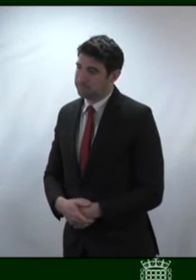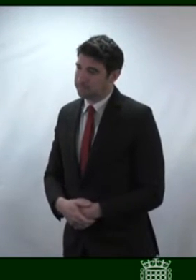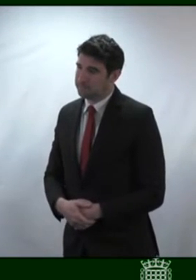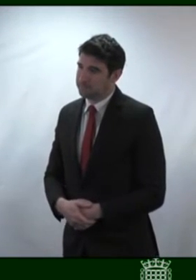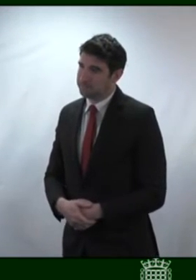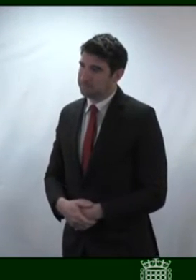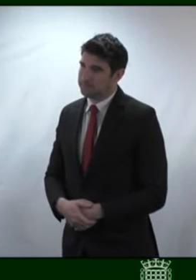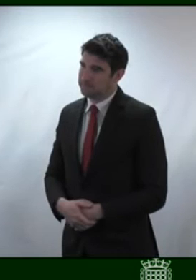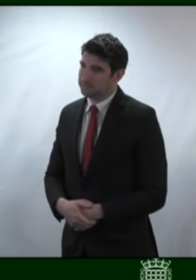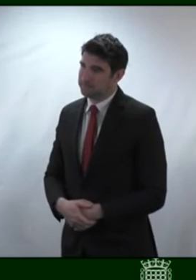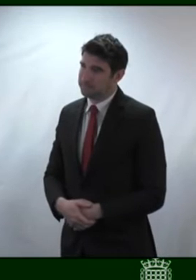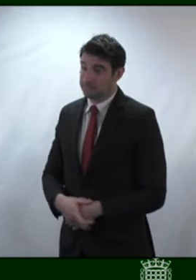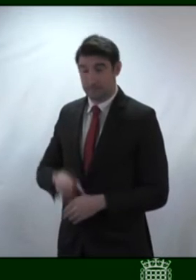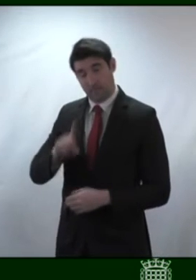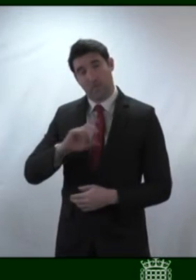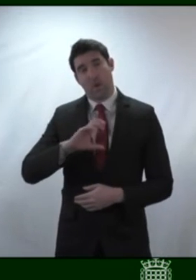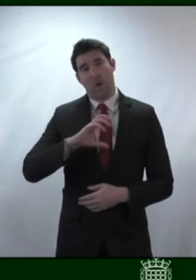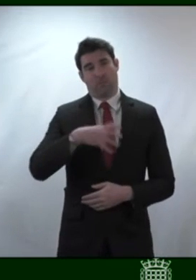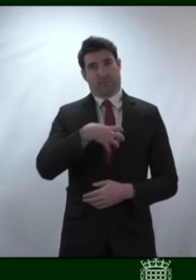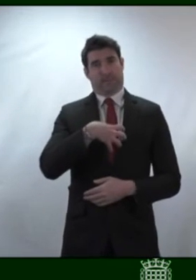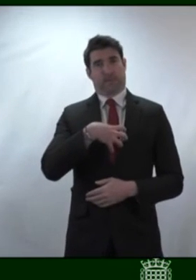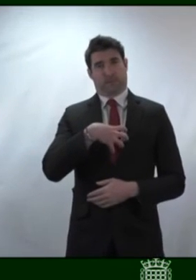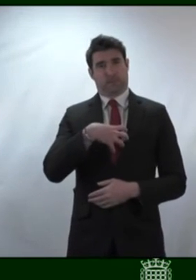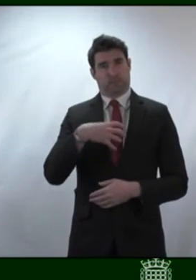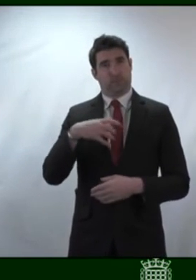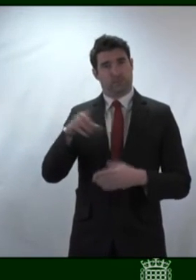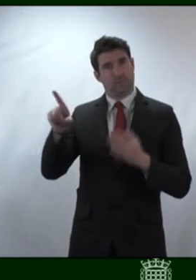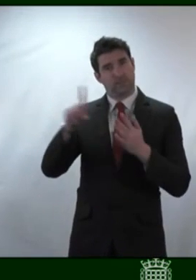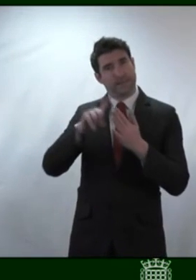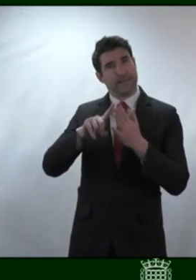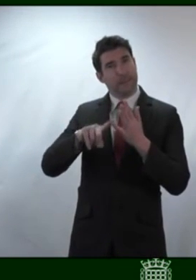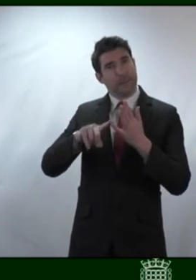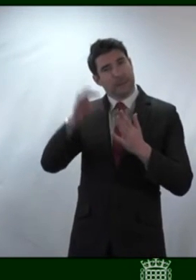European Commission has said that the next few days are going to be “decisive” in the